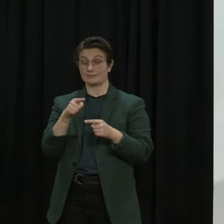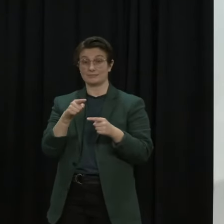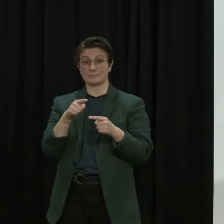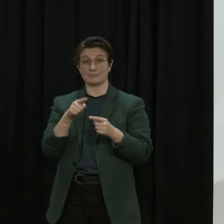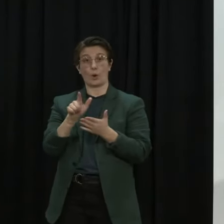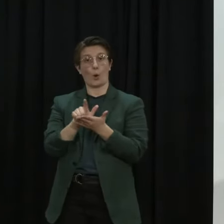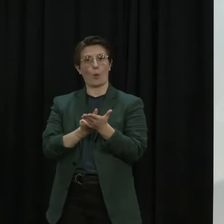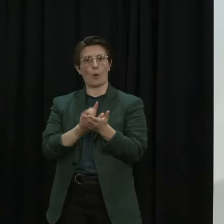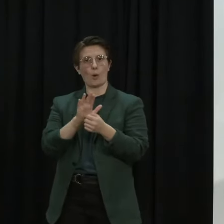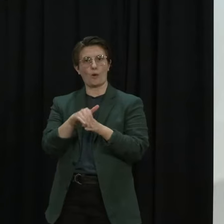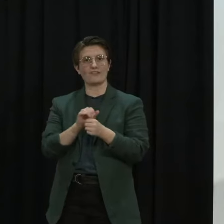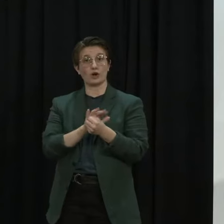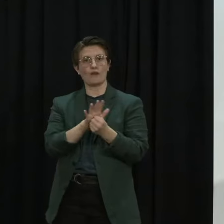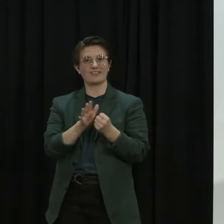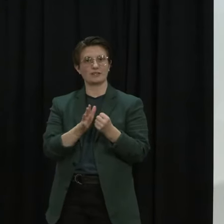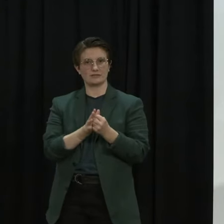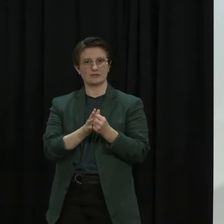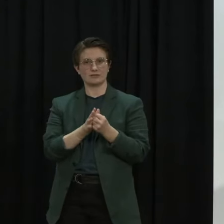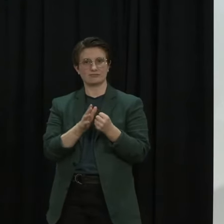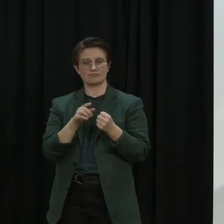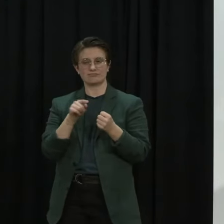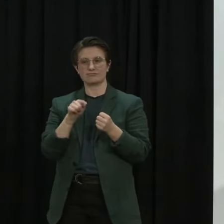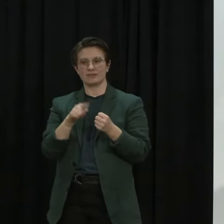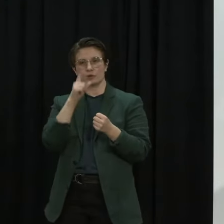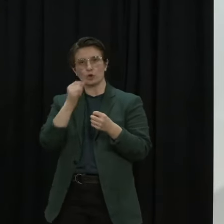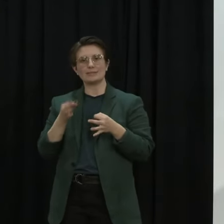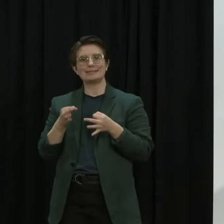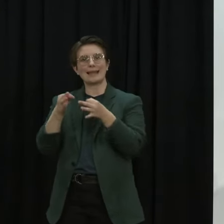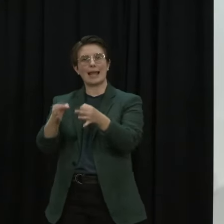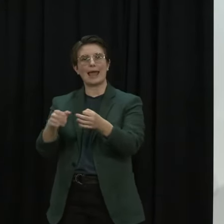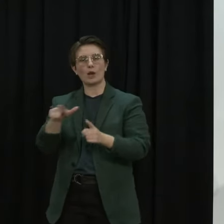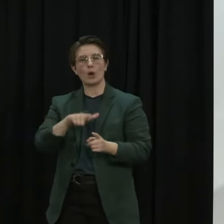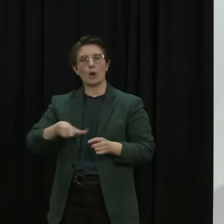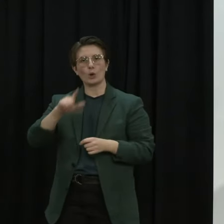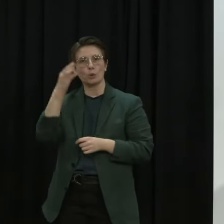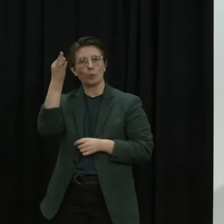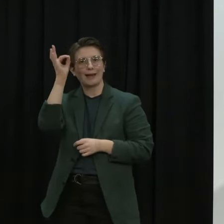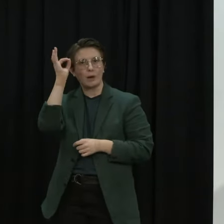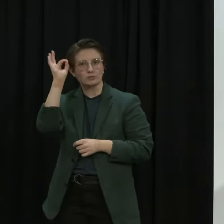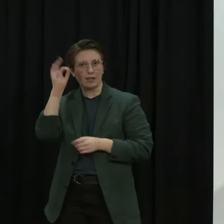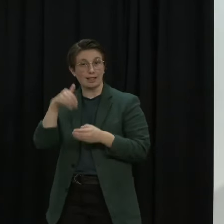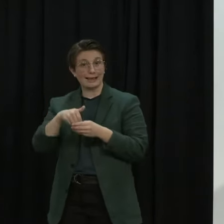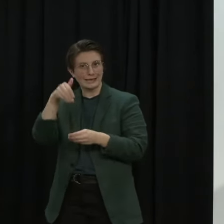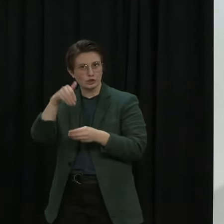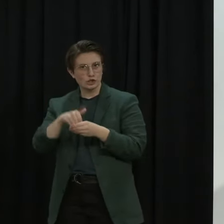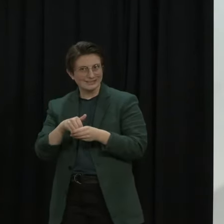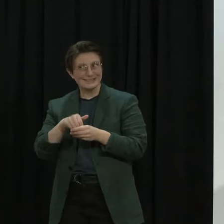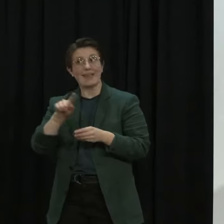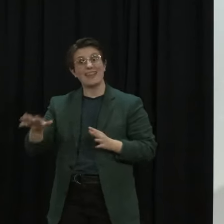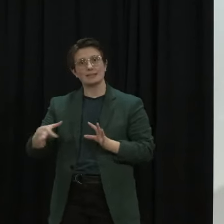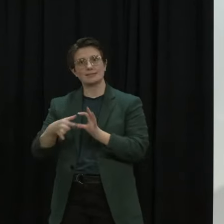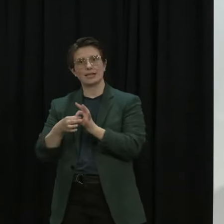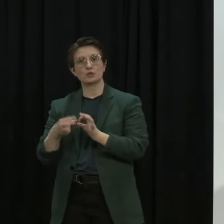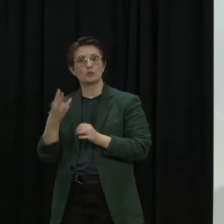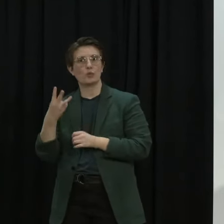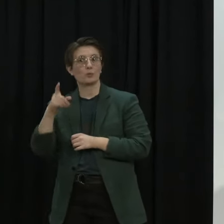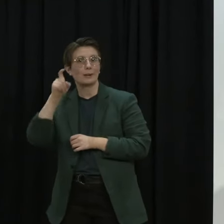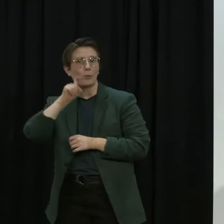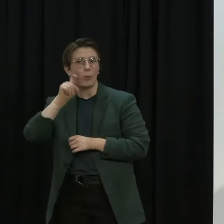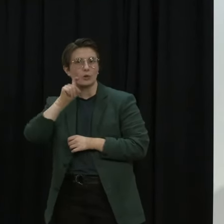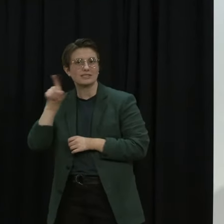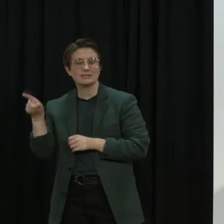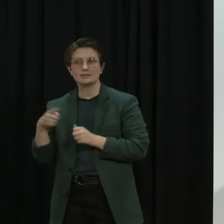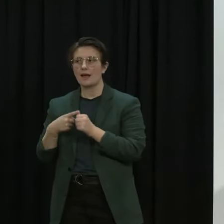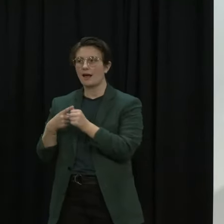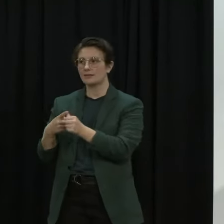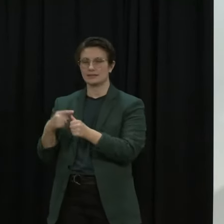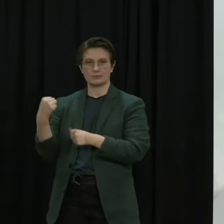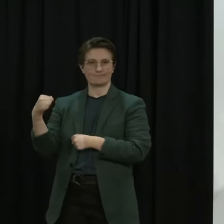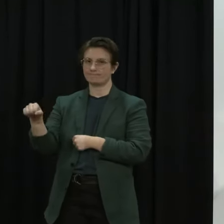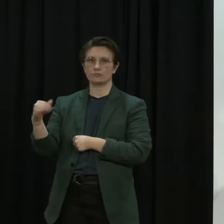the provisions in the COVID-19